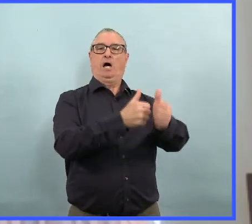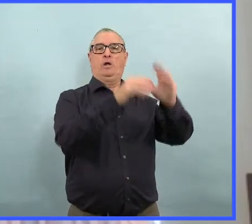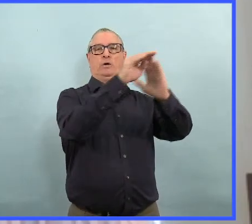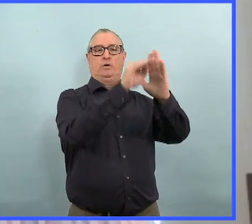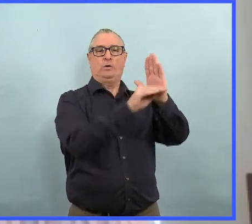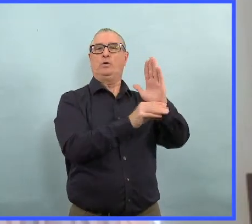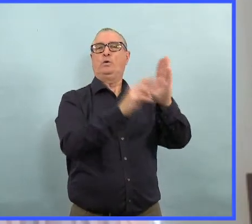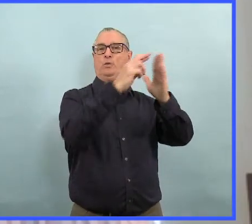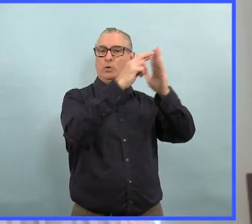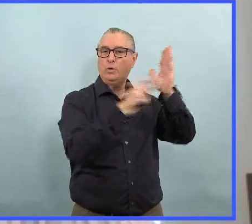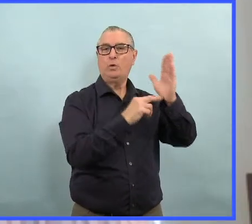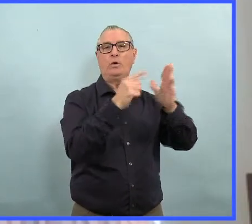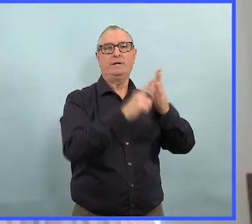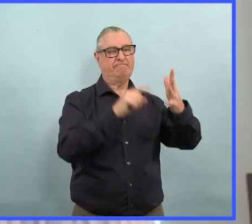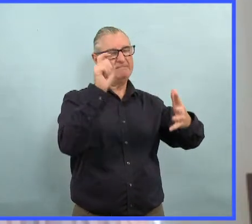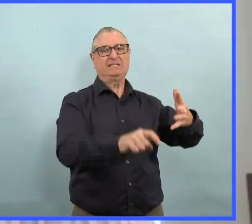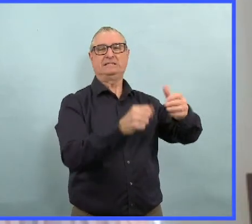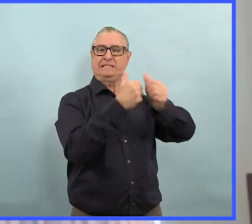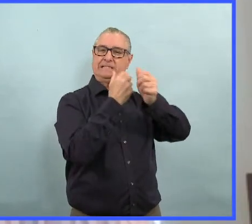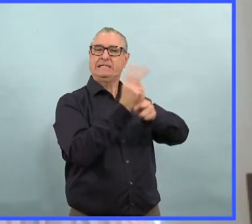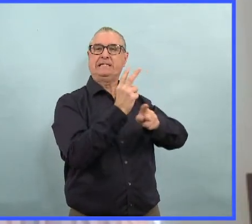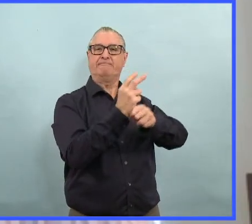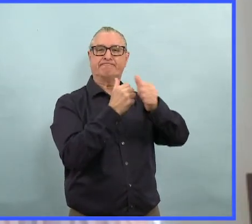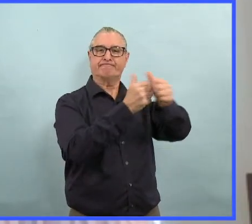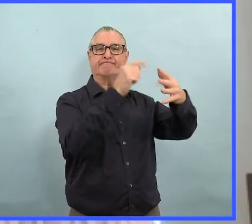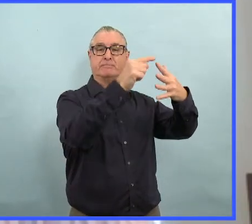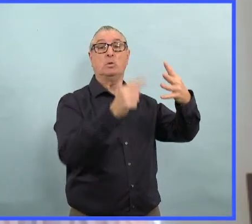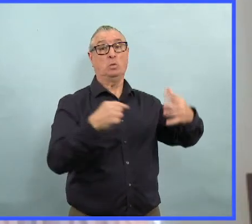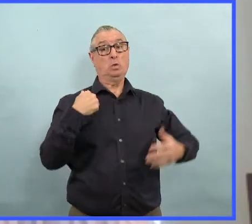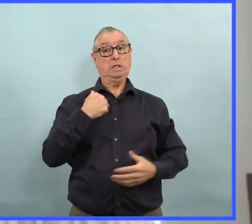we see transmission patterns in other jurisdictions we're seeing what we are